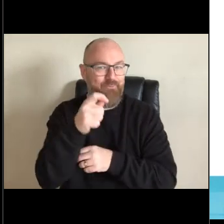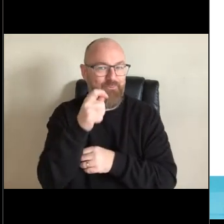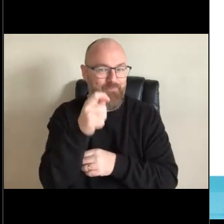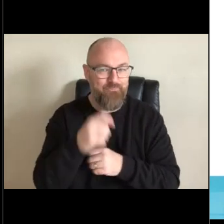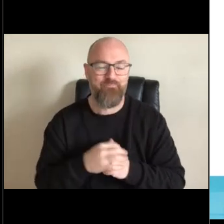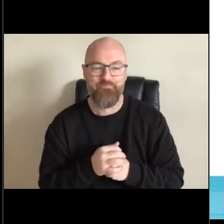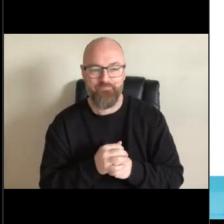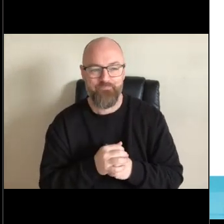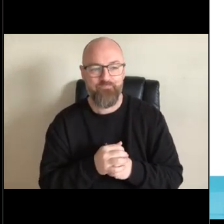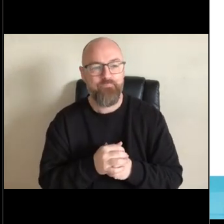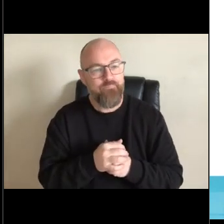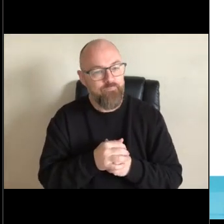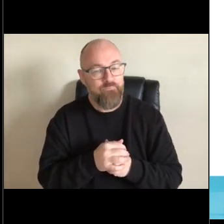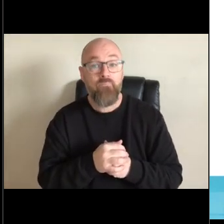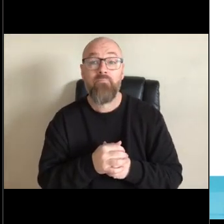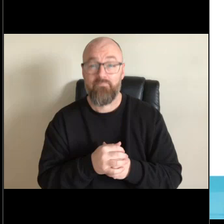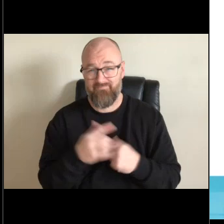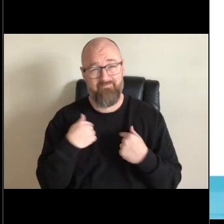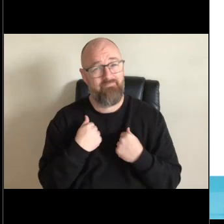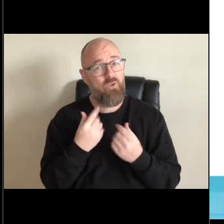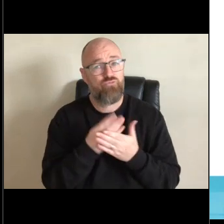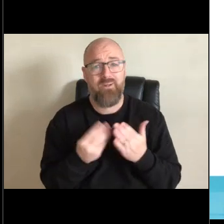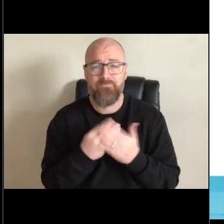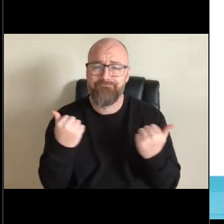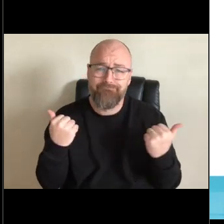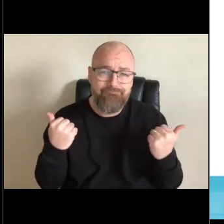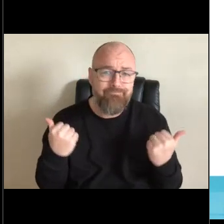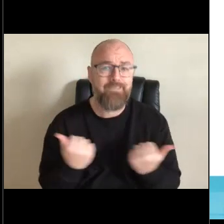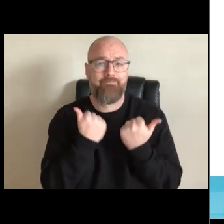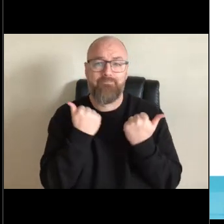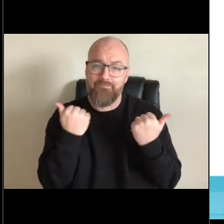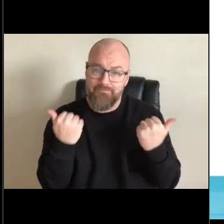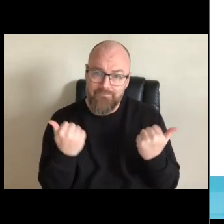there is a lot of resources out there um there is a very good brochure the one that I've put